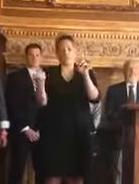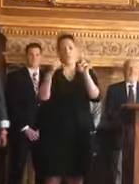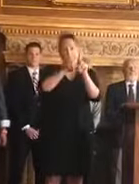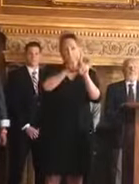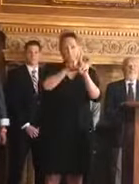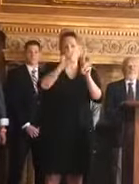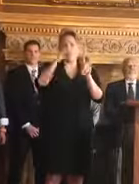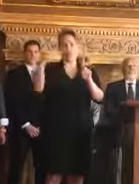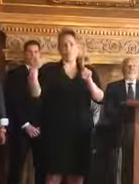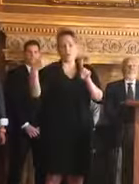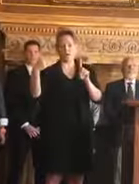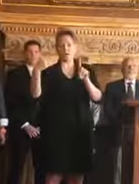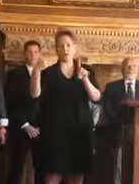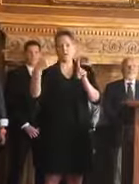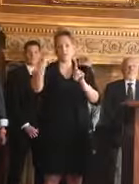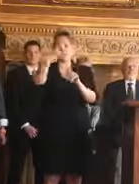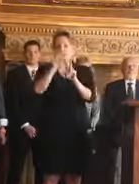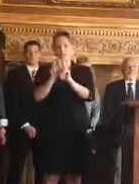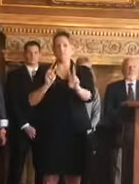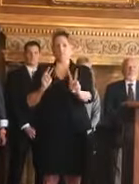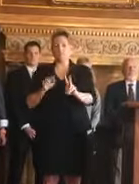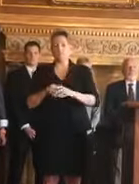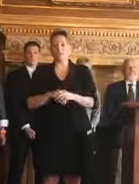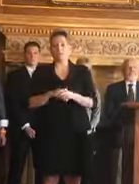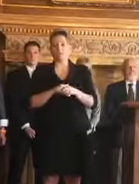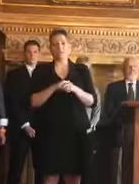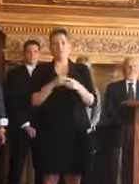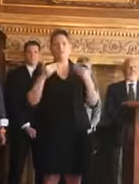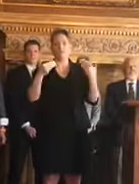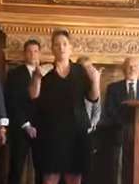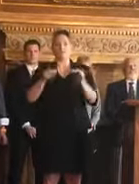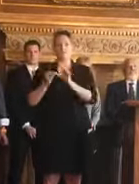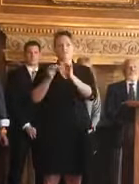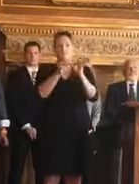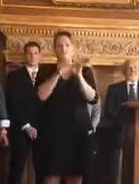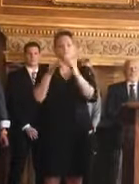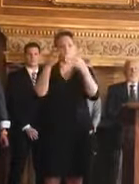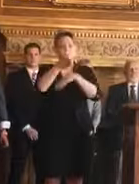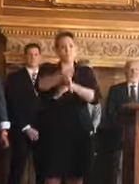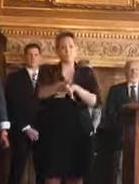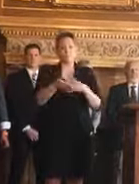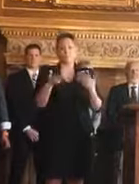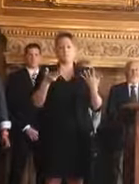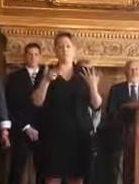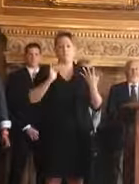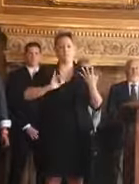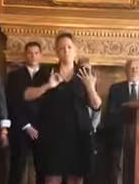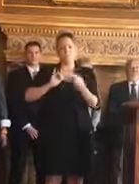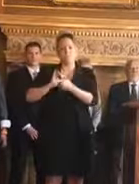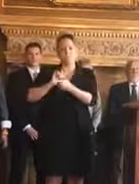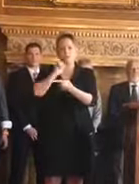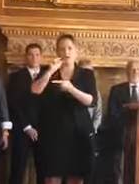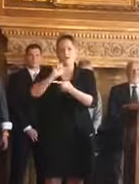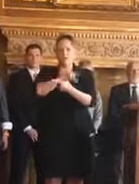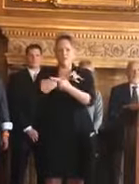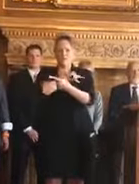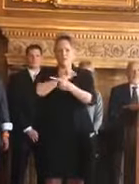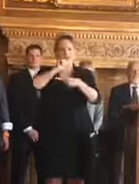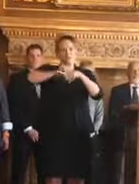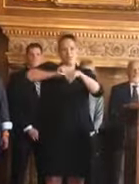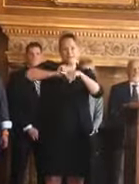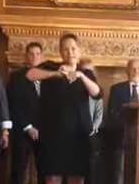In Africa, they had a person interpret for President Obama's speech.